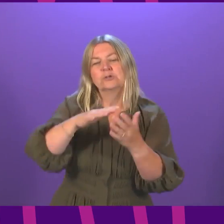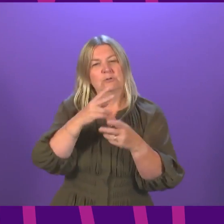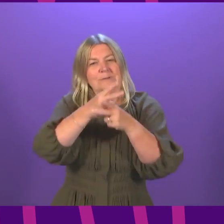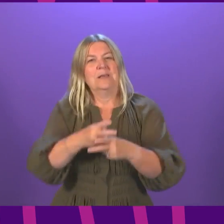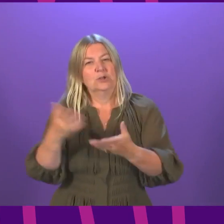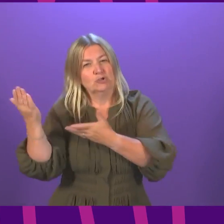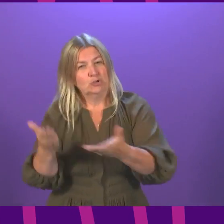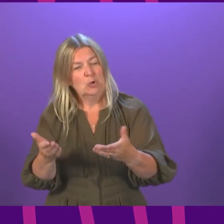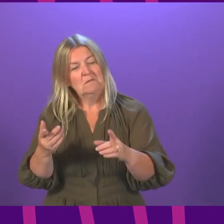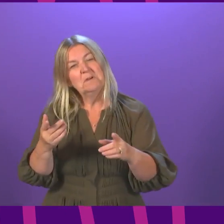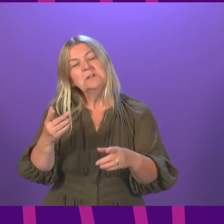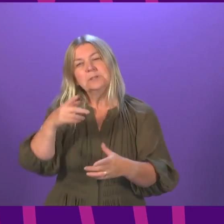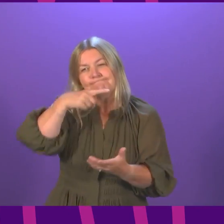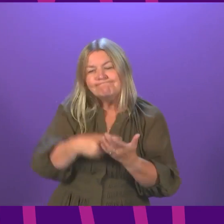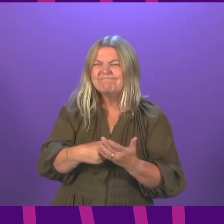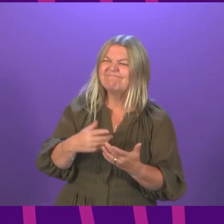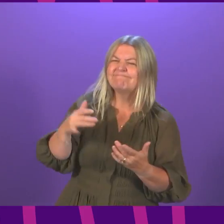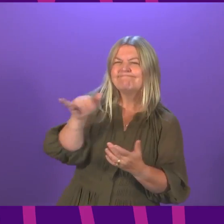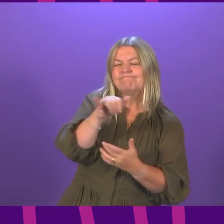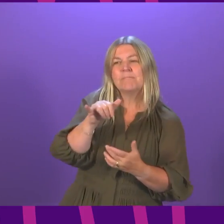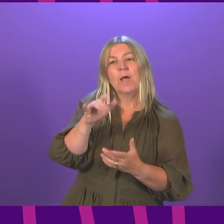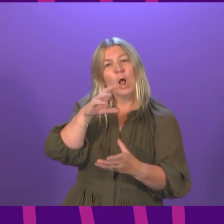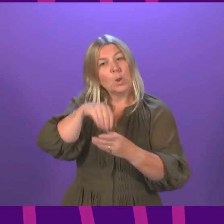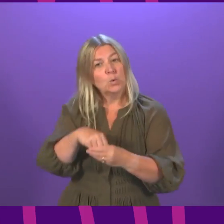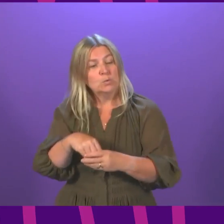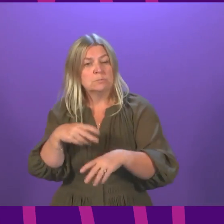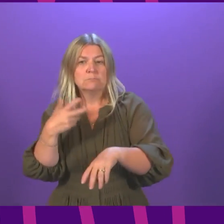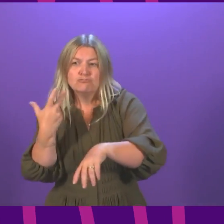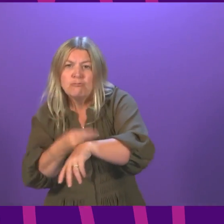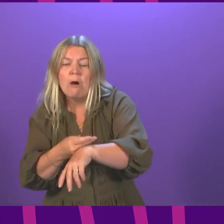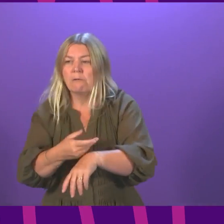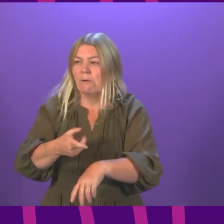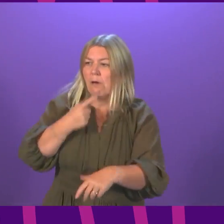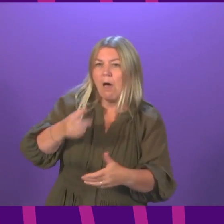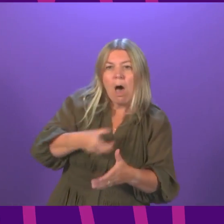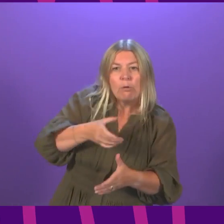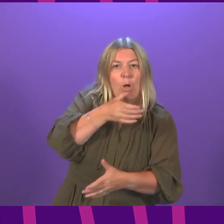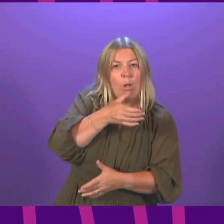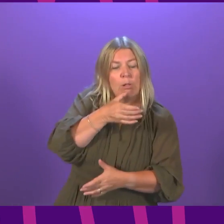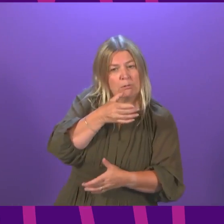services in the systemic changes to the way in which people access services. In particular,